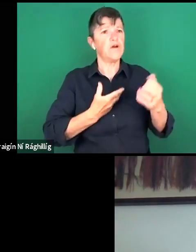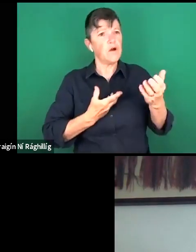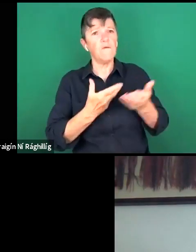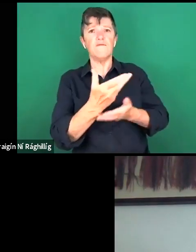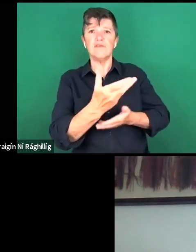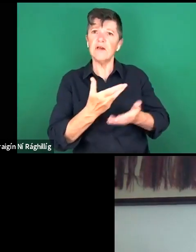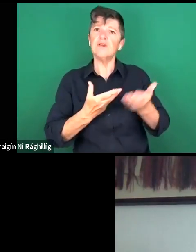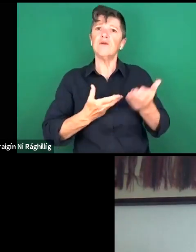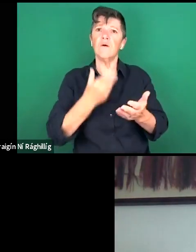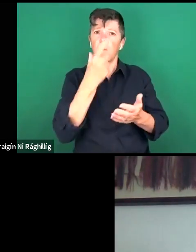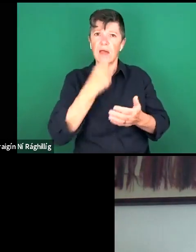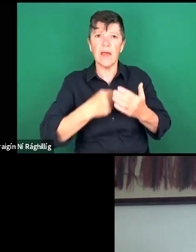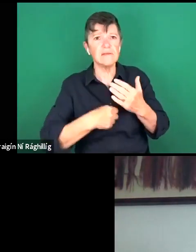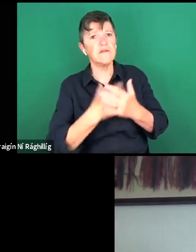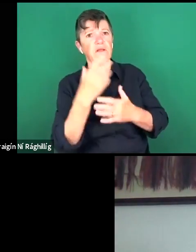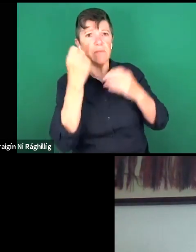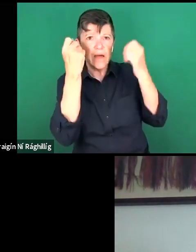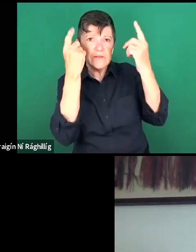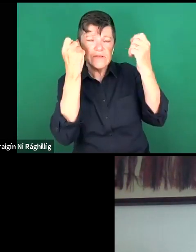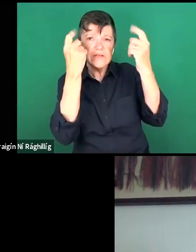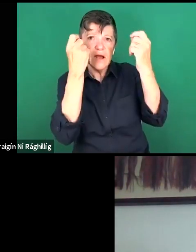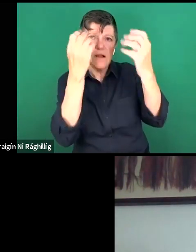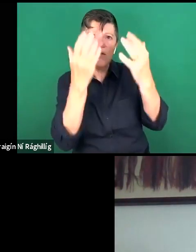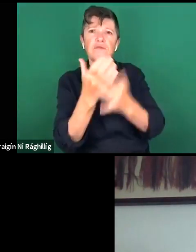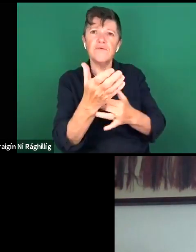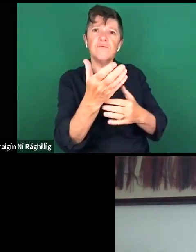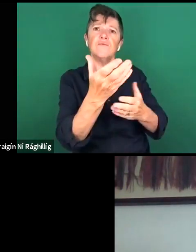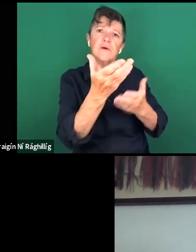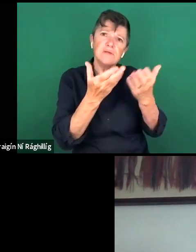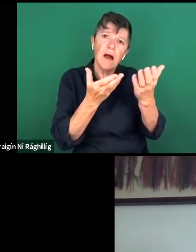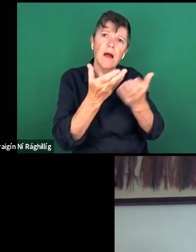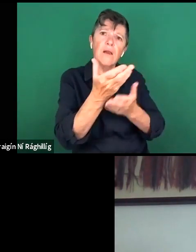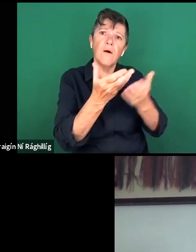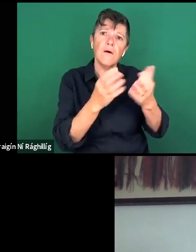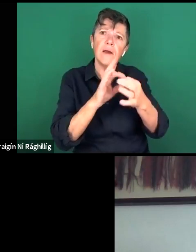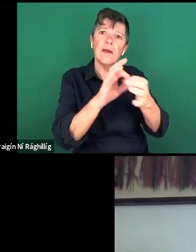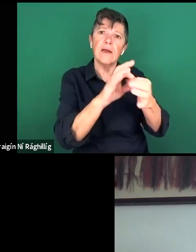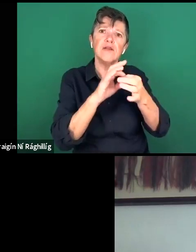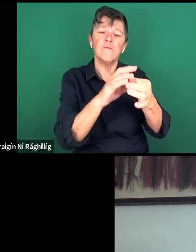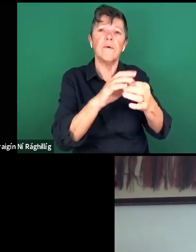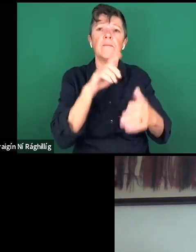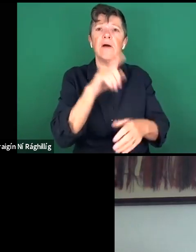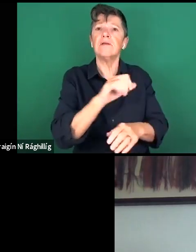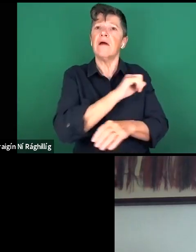If I can mention this article again. It's open access